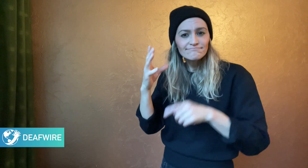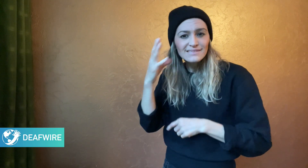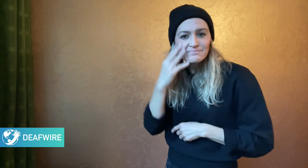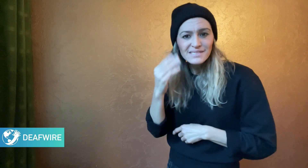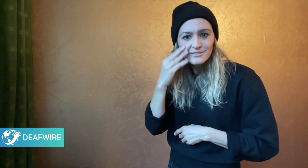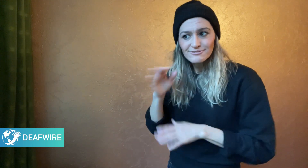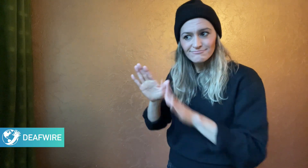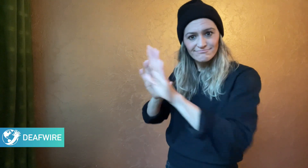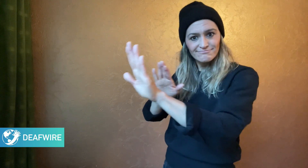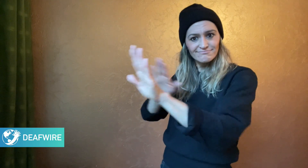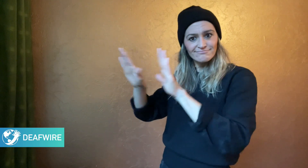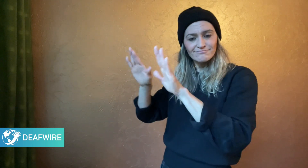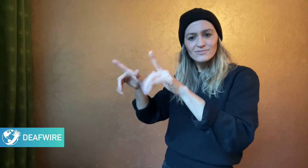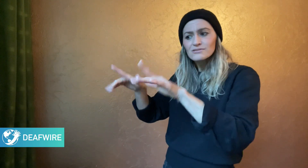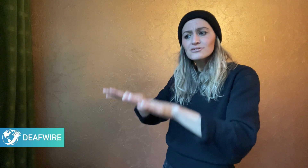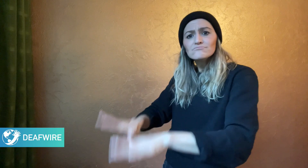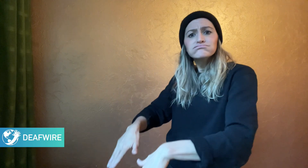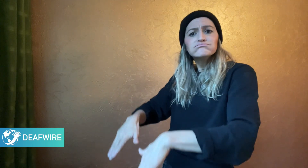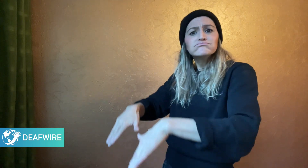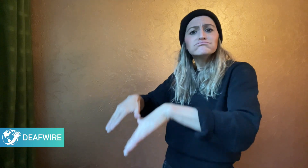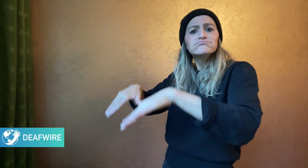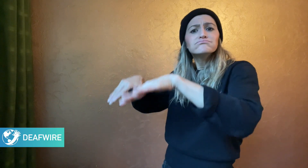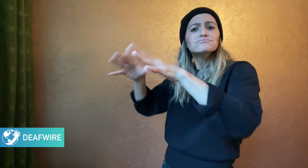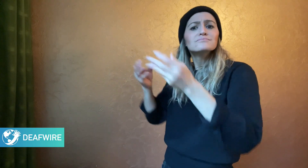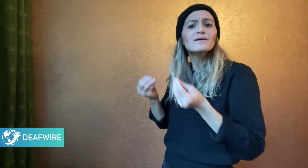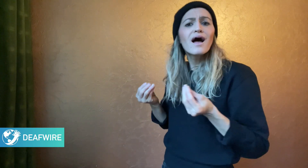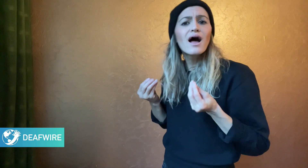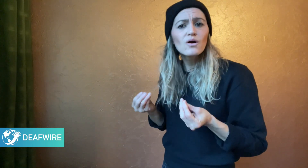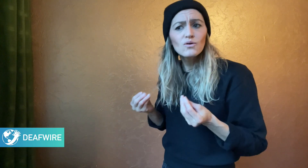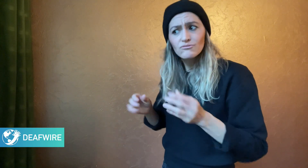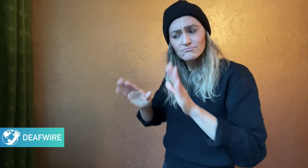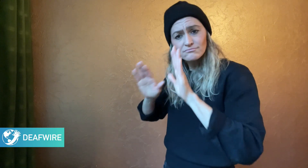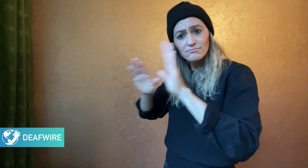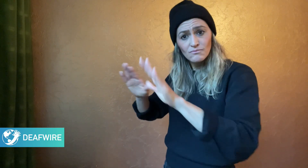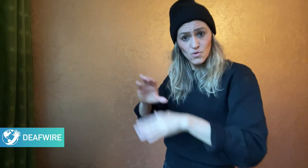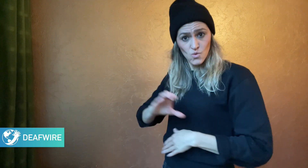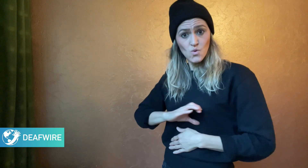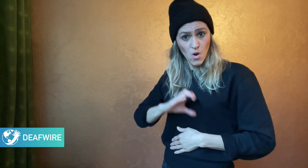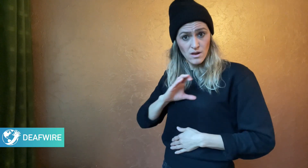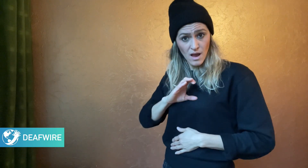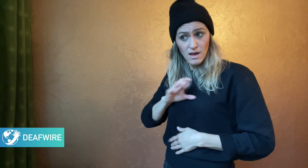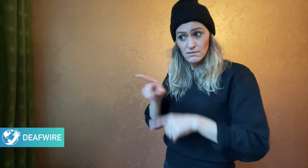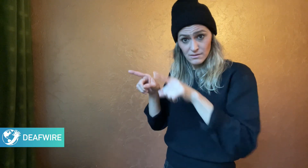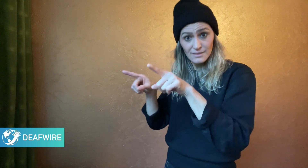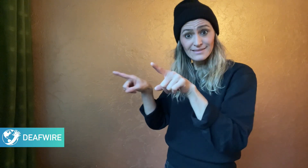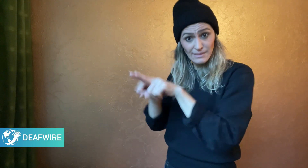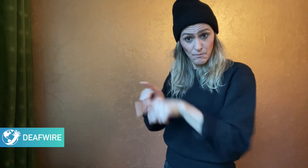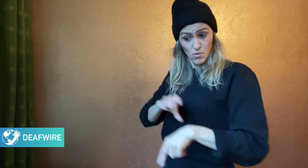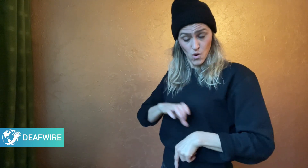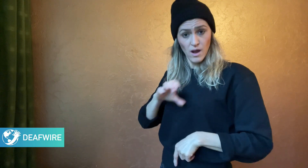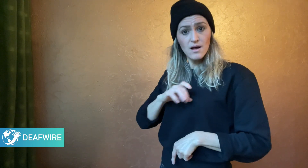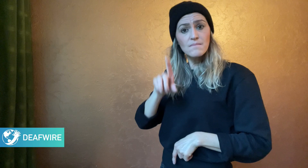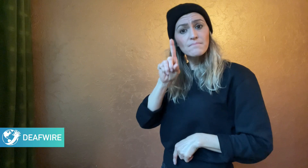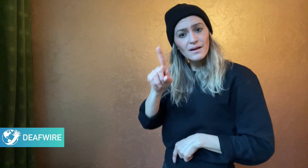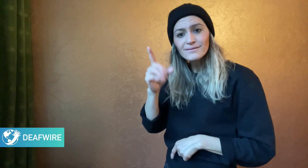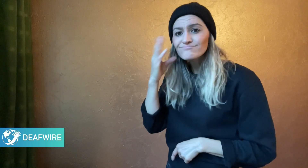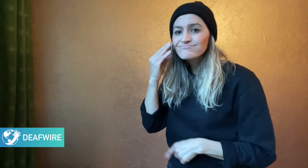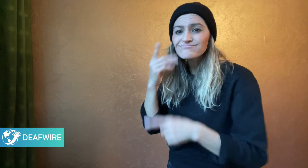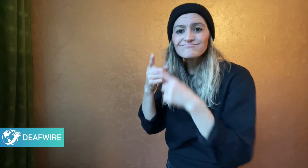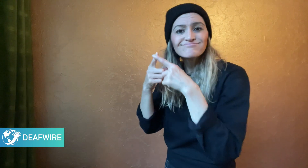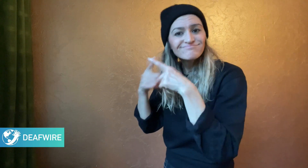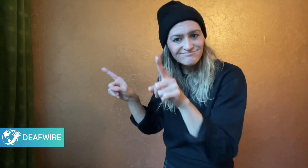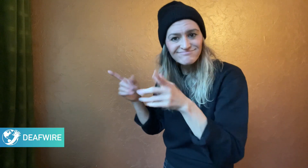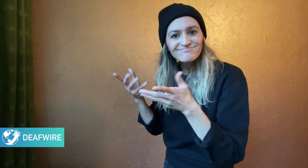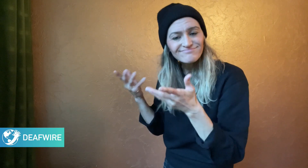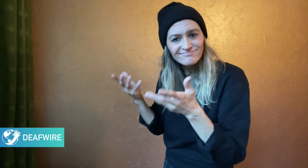experiences growing up as a CODA. While many American CODAs